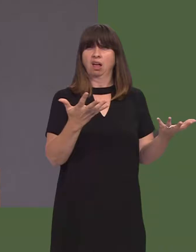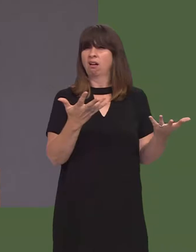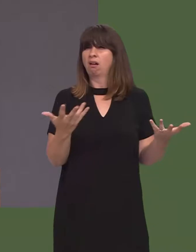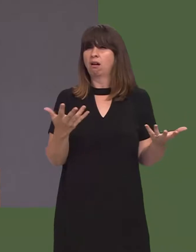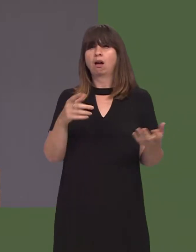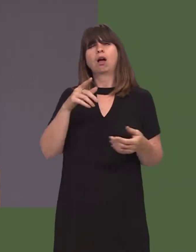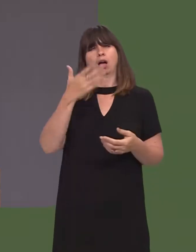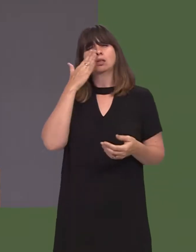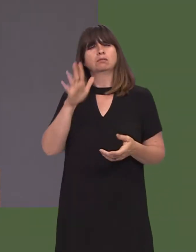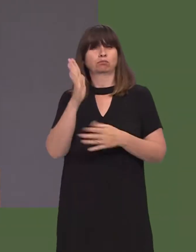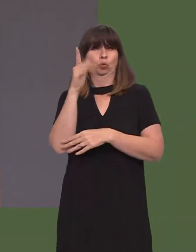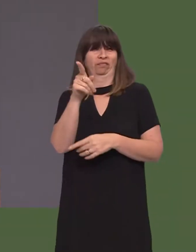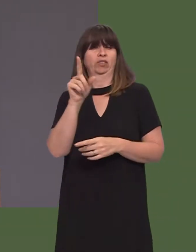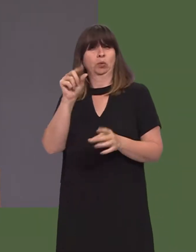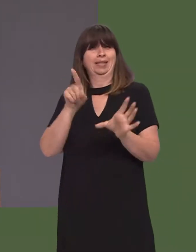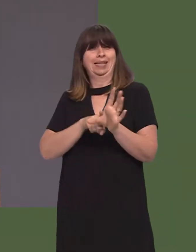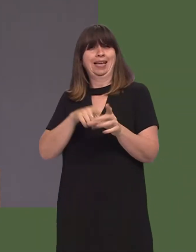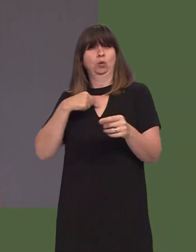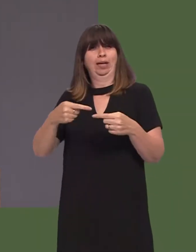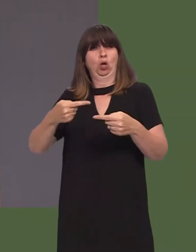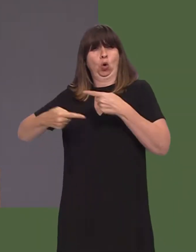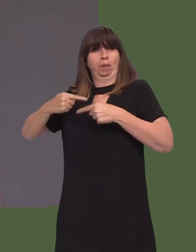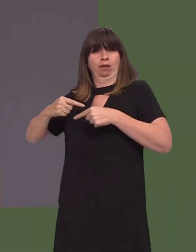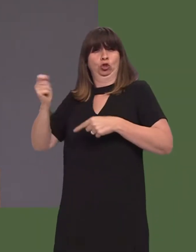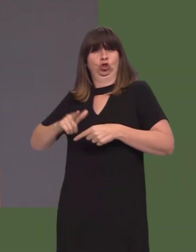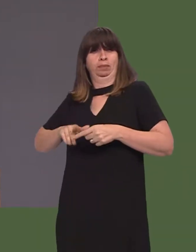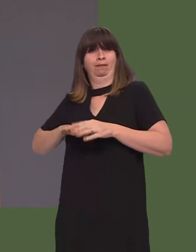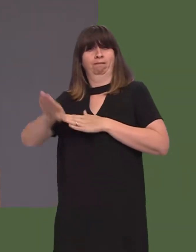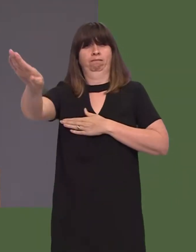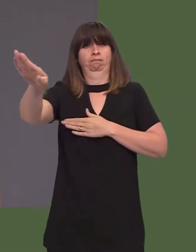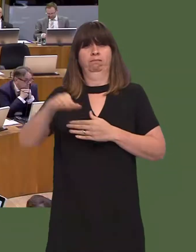of the Welsh Government that, after 20 years, weíve gone backwards rather than gone forwards?